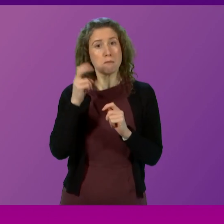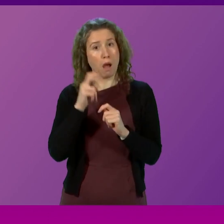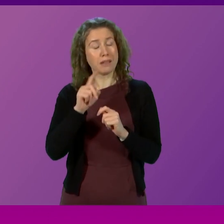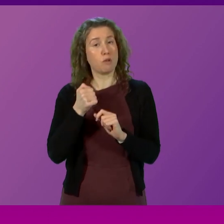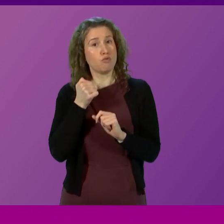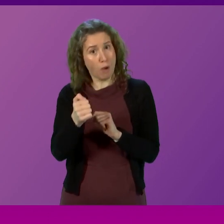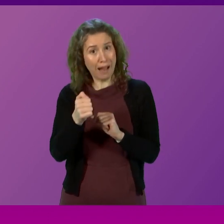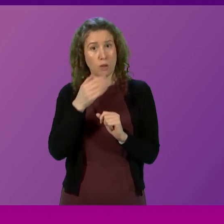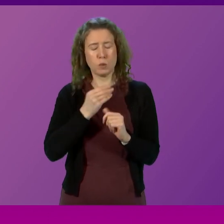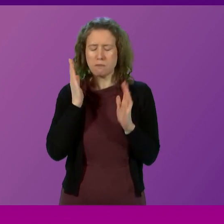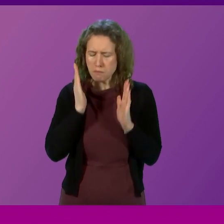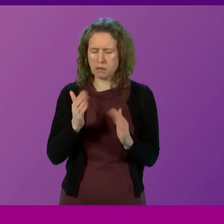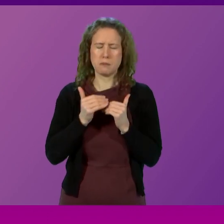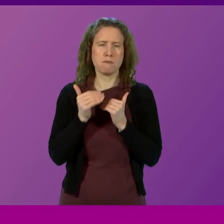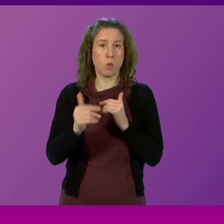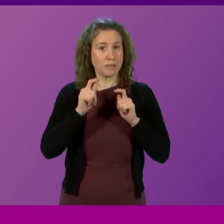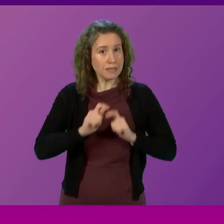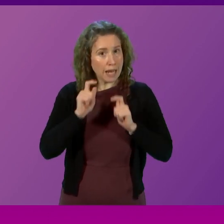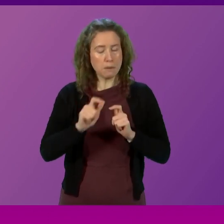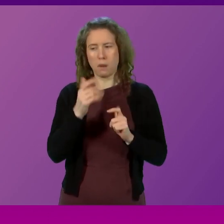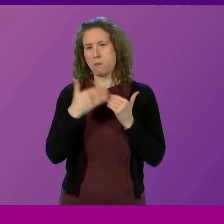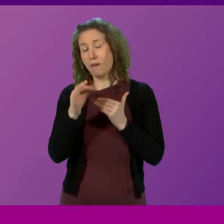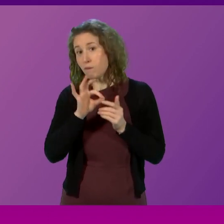reliable and affordable is essential to meeting Scotland’s climate ambitions?